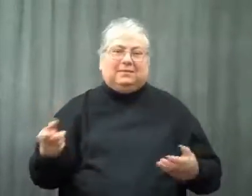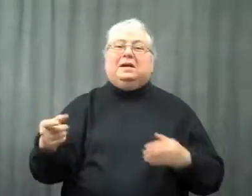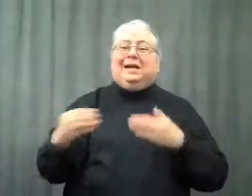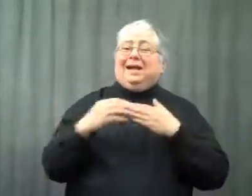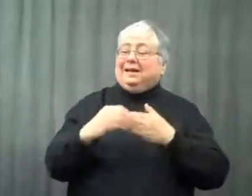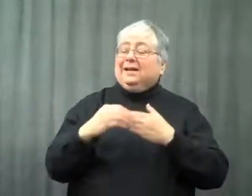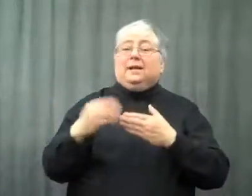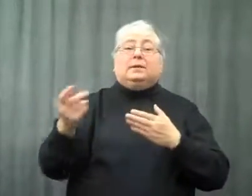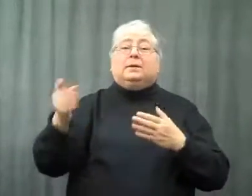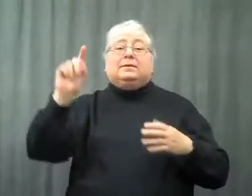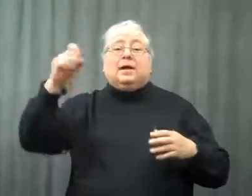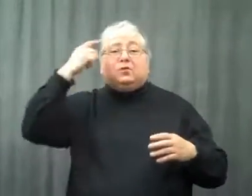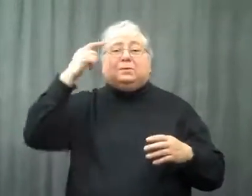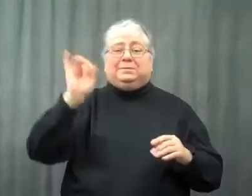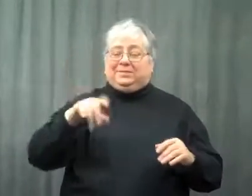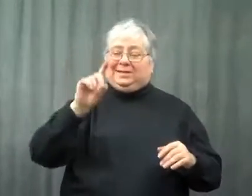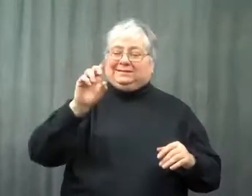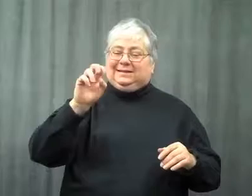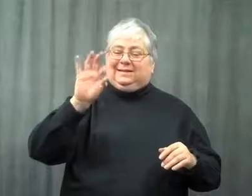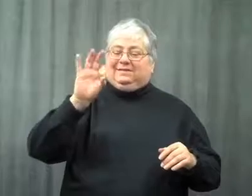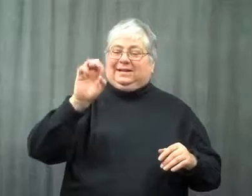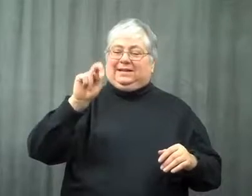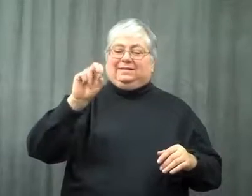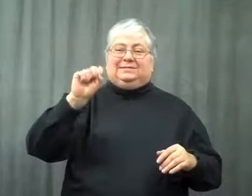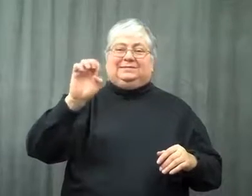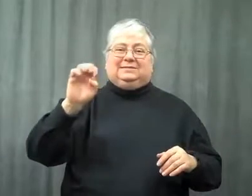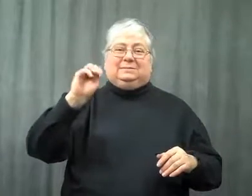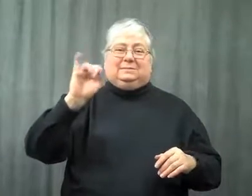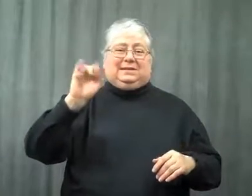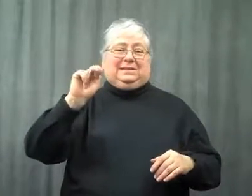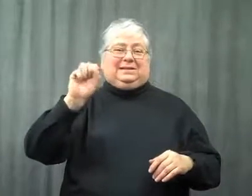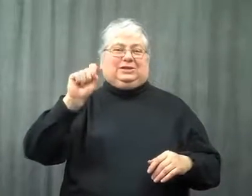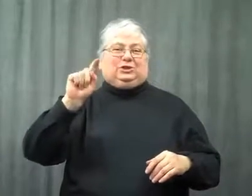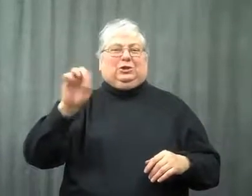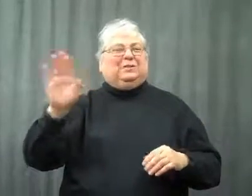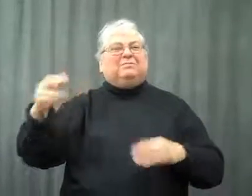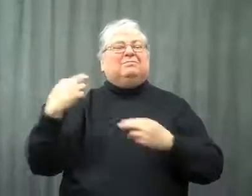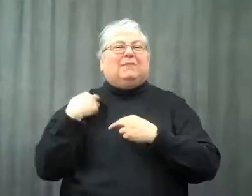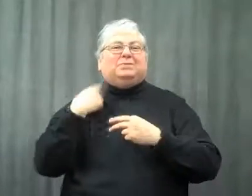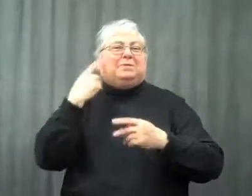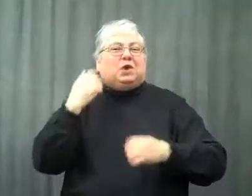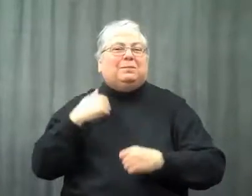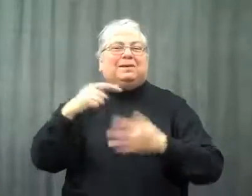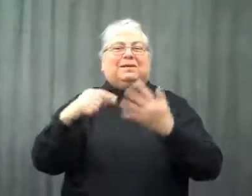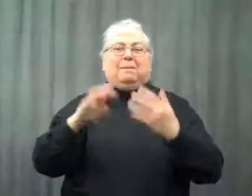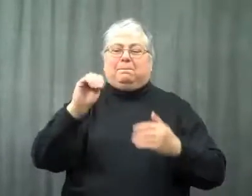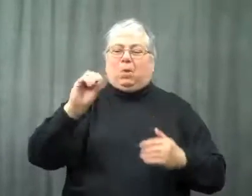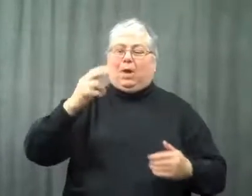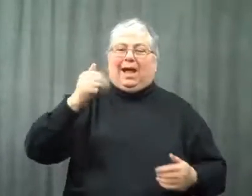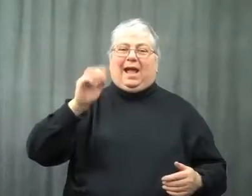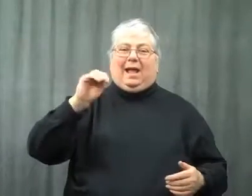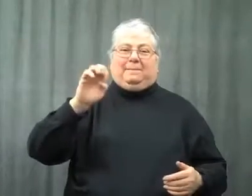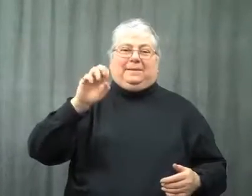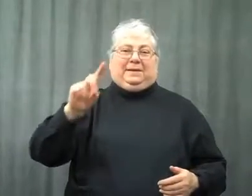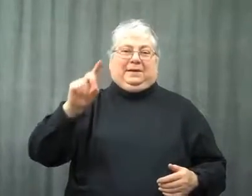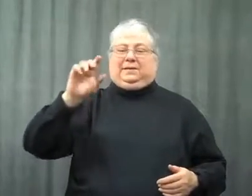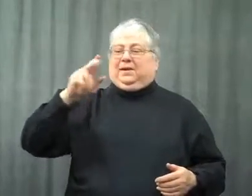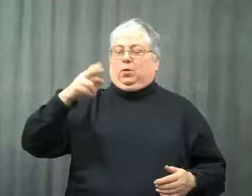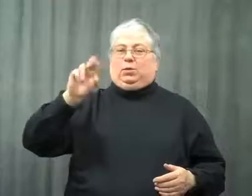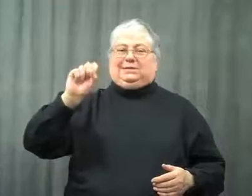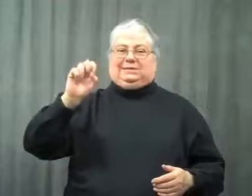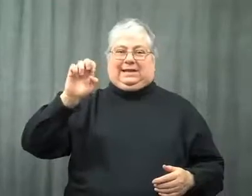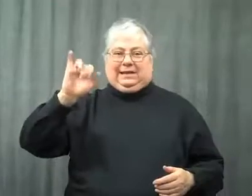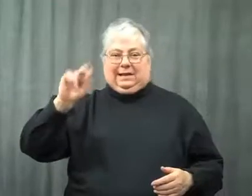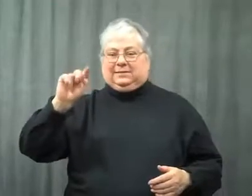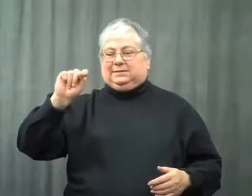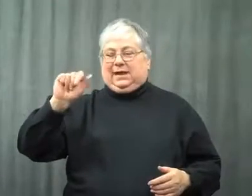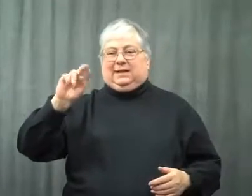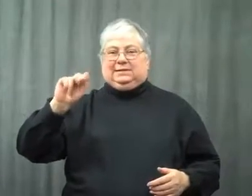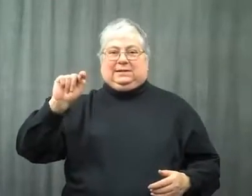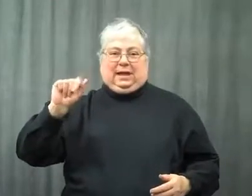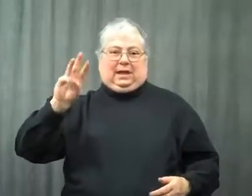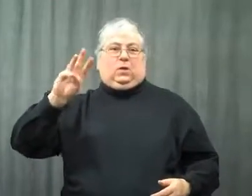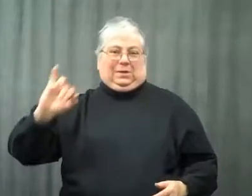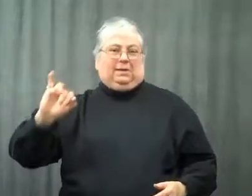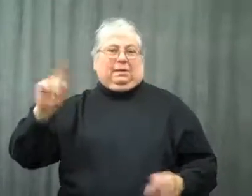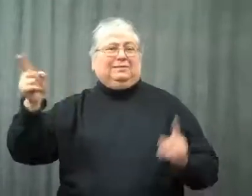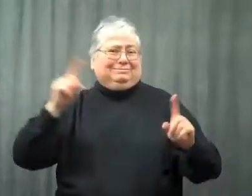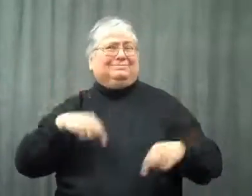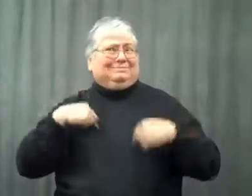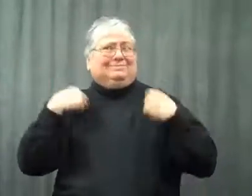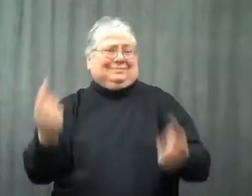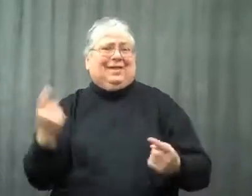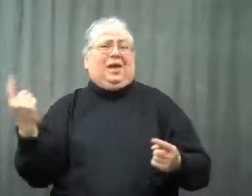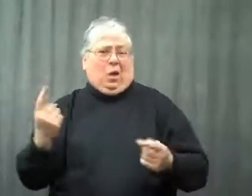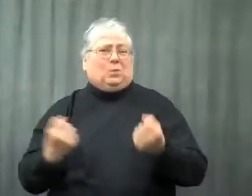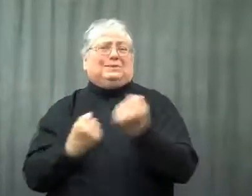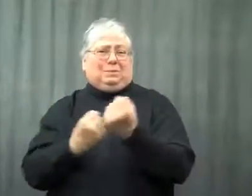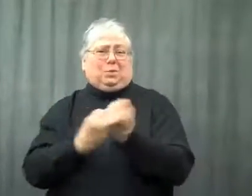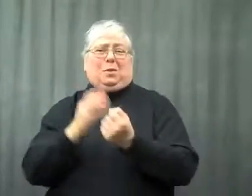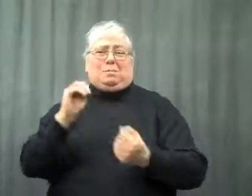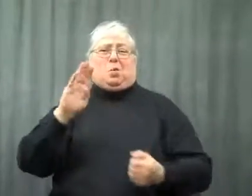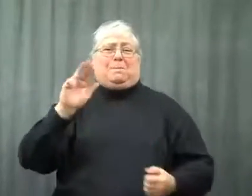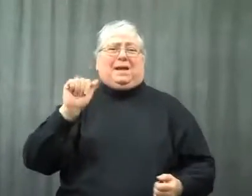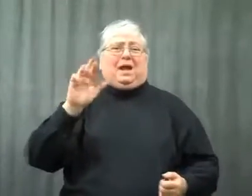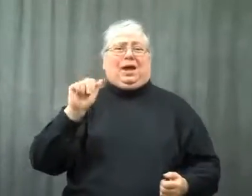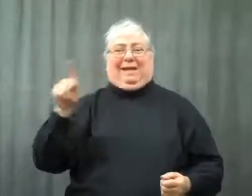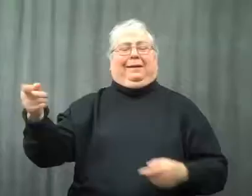Defense Minister Mohamed Hussein Tantawi, who has loyally supported Mubarak